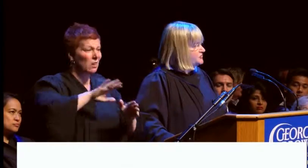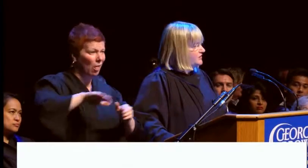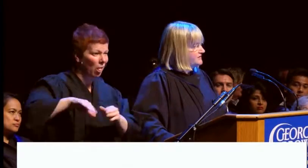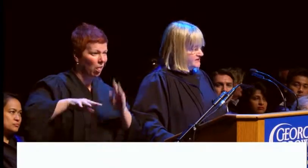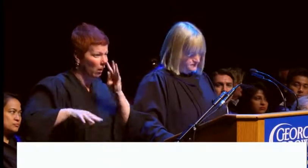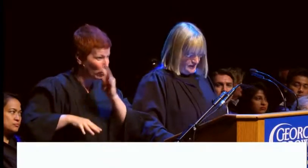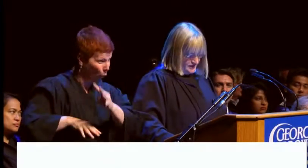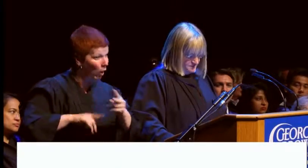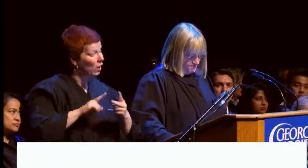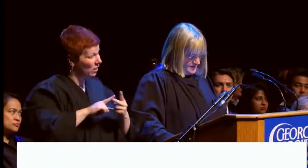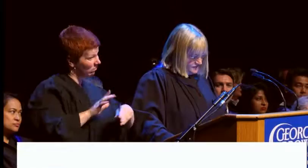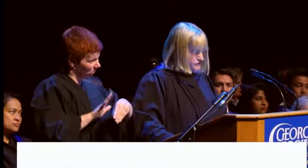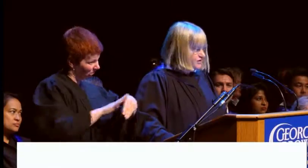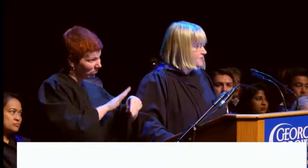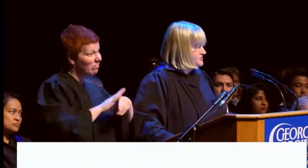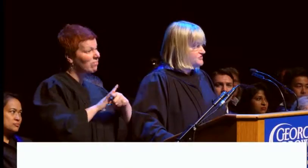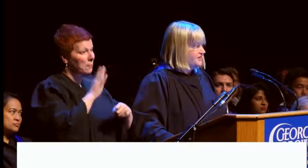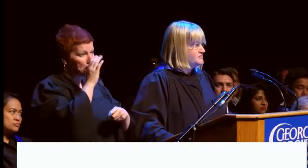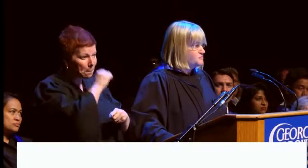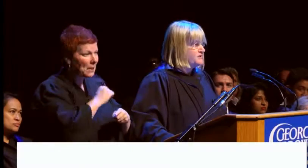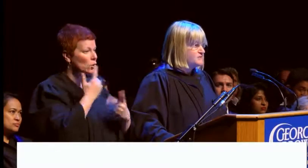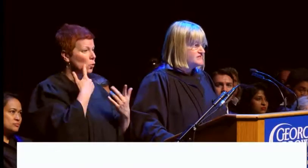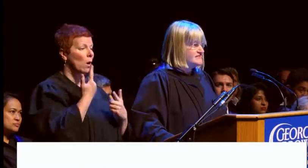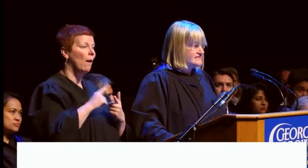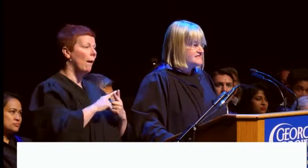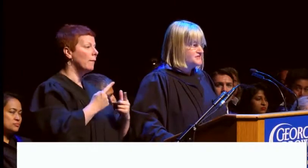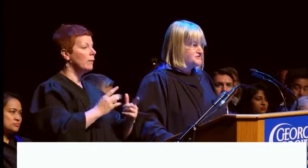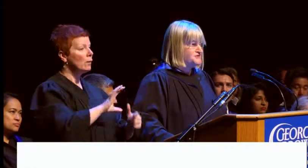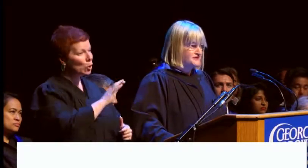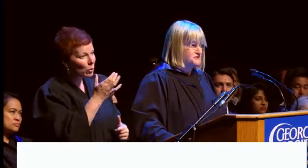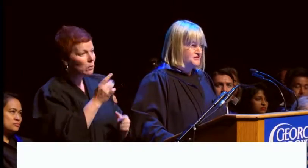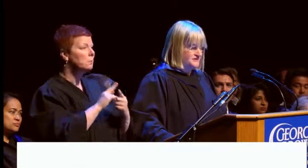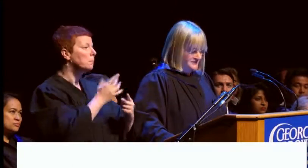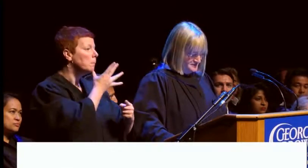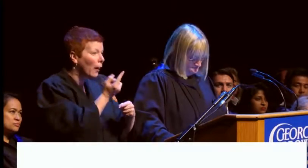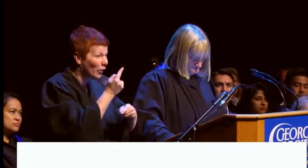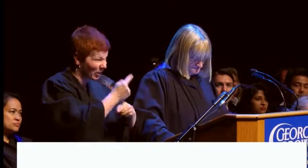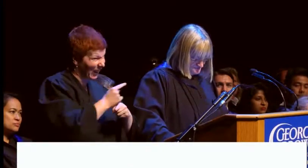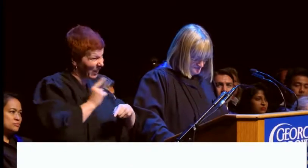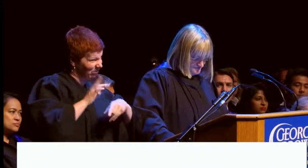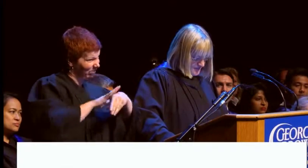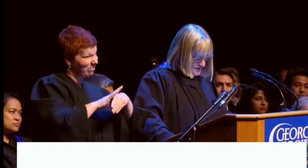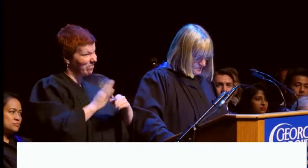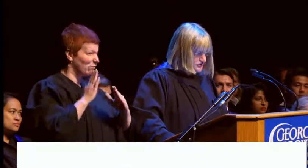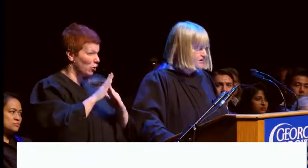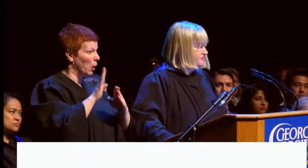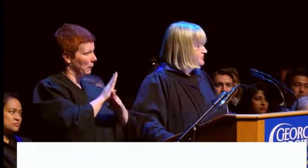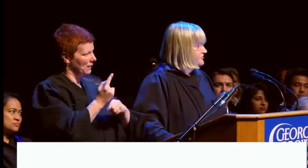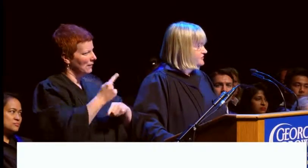YOU WON'T SEE FAMILY AND FRIENDS FOR WEEKS ON ENDS AND YOU'LL MISS MAJOR HOLIDAYS. AFTER ALL MOTHER'S DAY IS THE BUSIEST DAY IN THE RESTAURANTS.